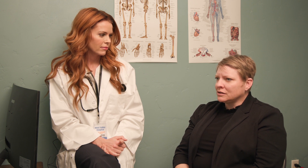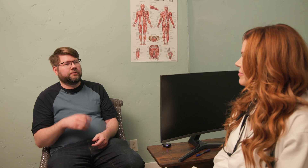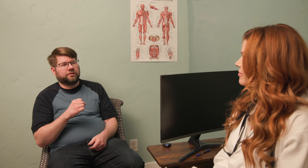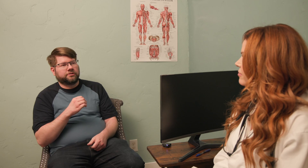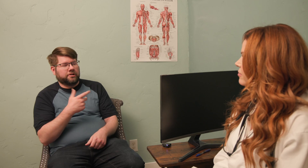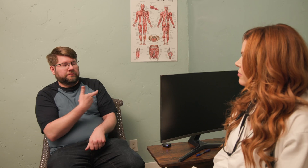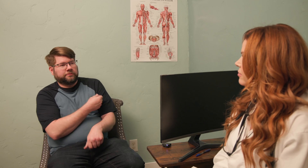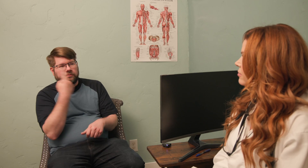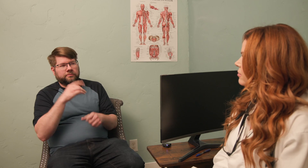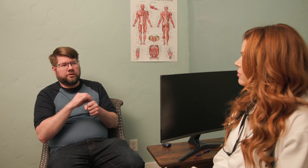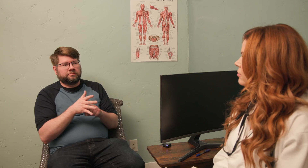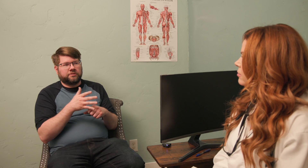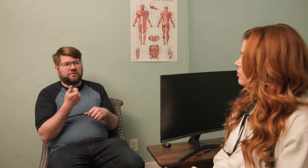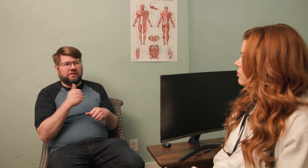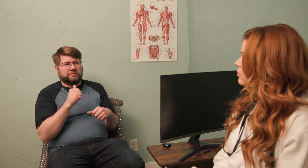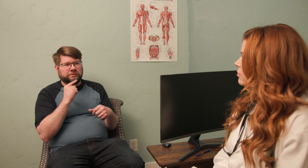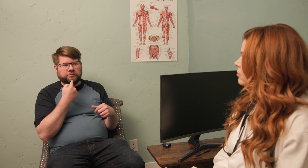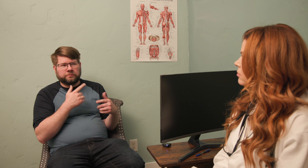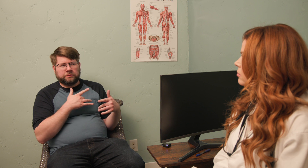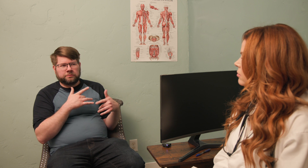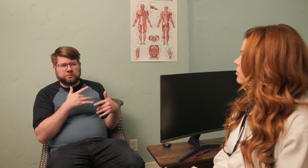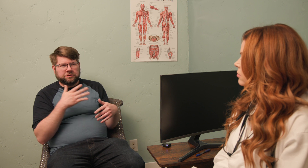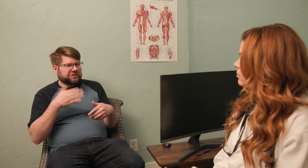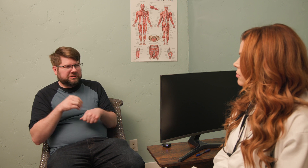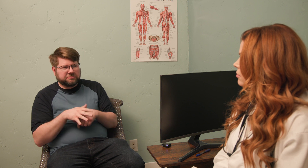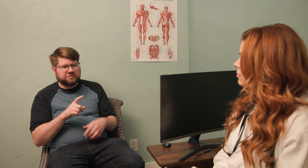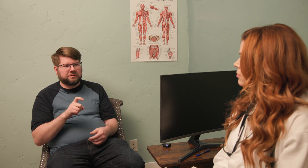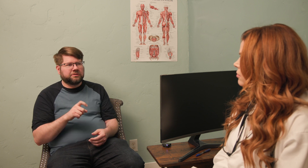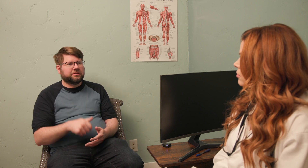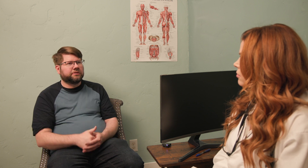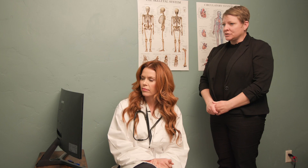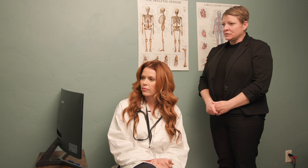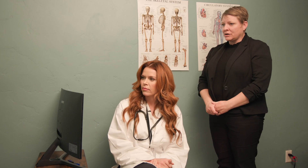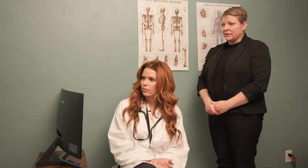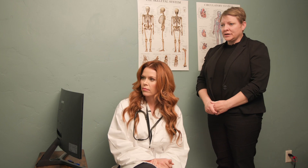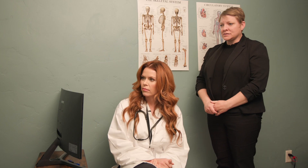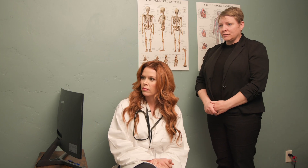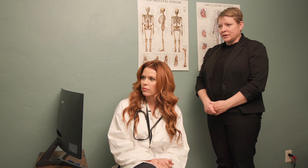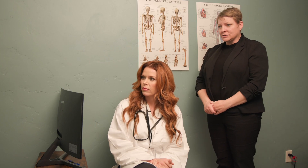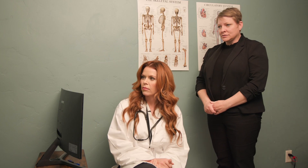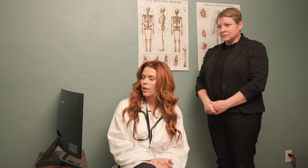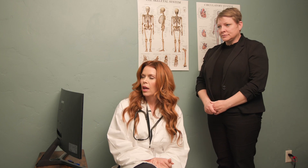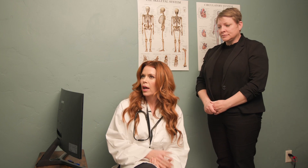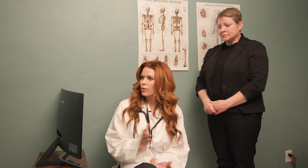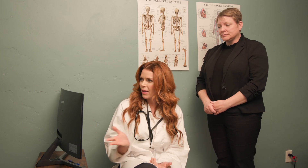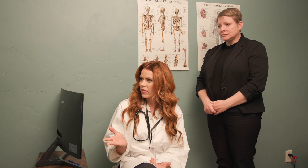Look at the deaf person and talk directly to them instead. If you need to type up notes on a computer, do so after communicating with eye contact if possible.